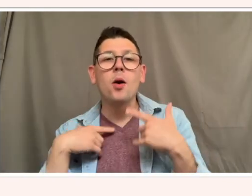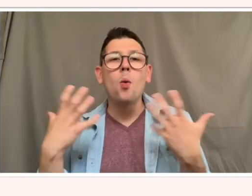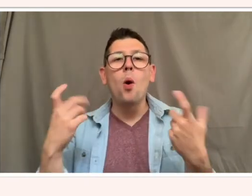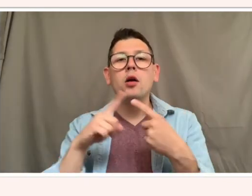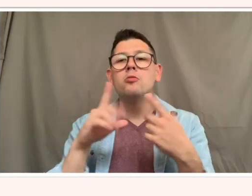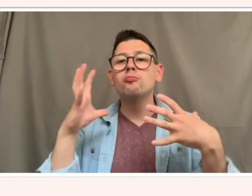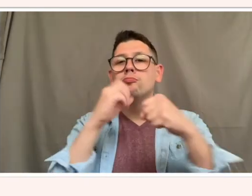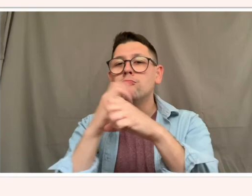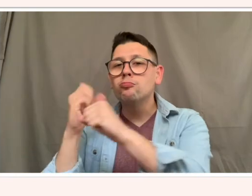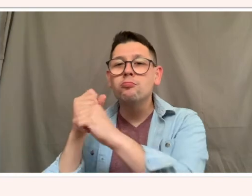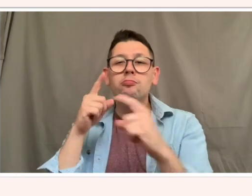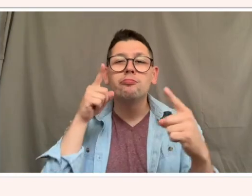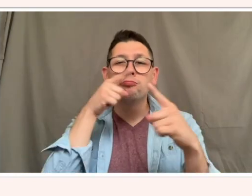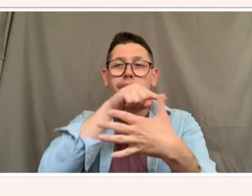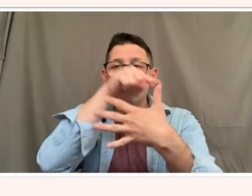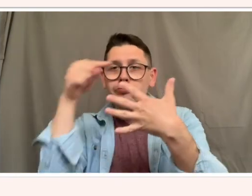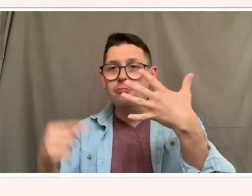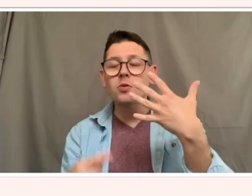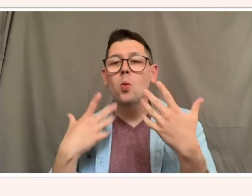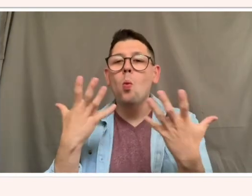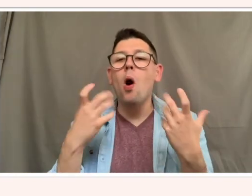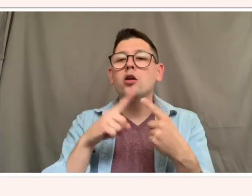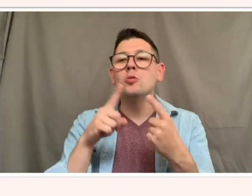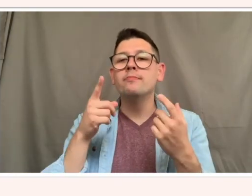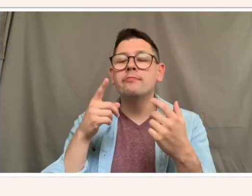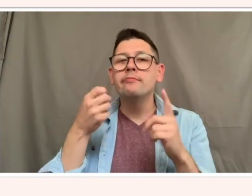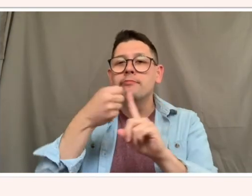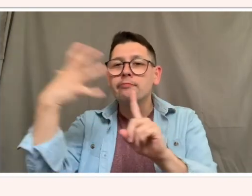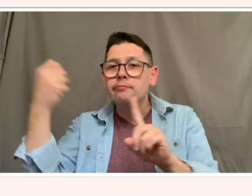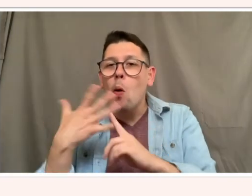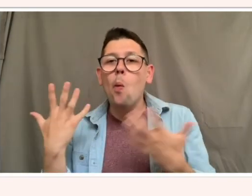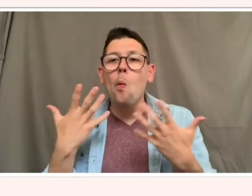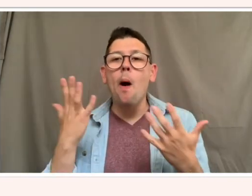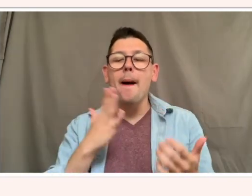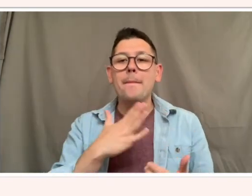April and May have been a little better, so I'd like to go over a few things